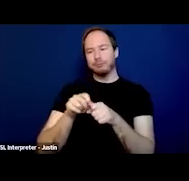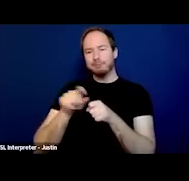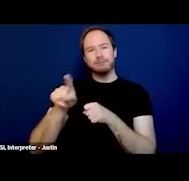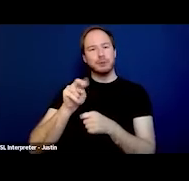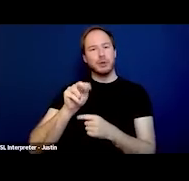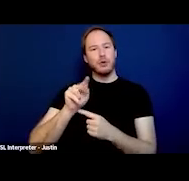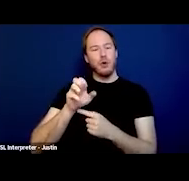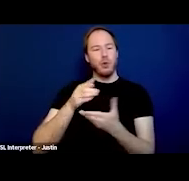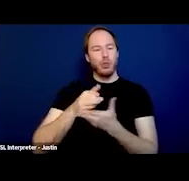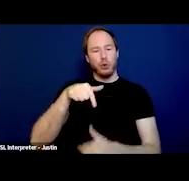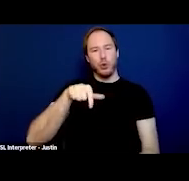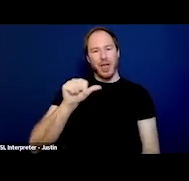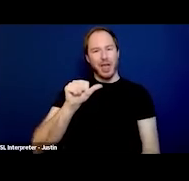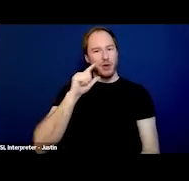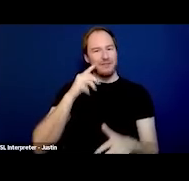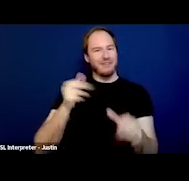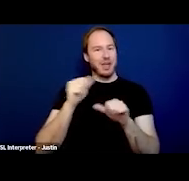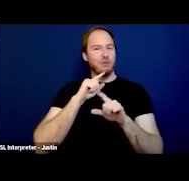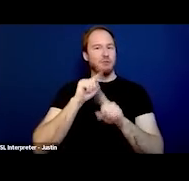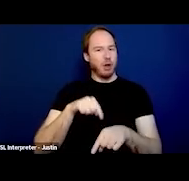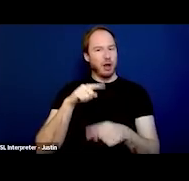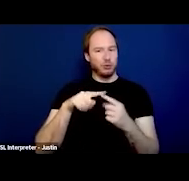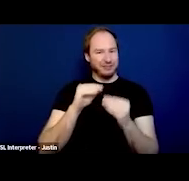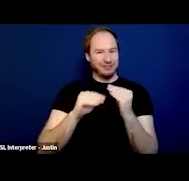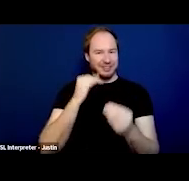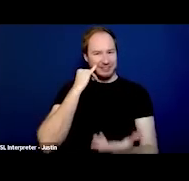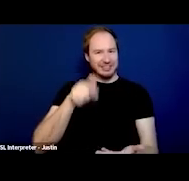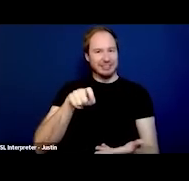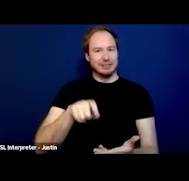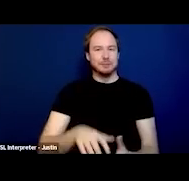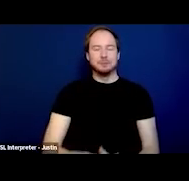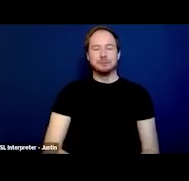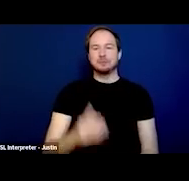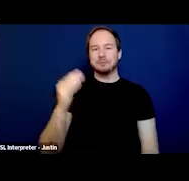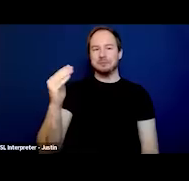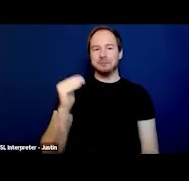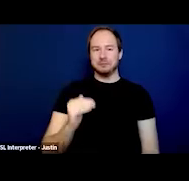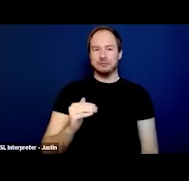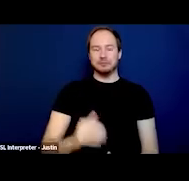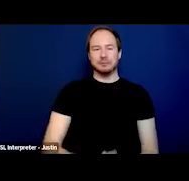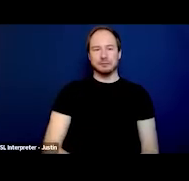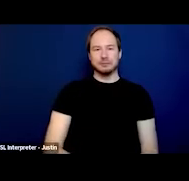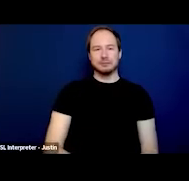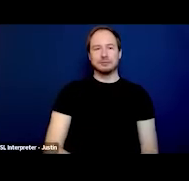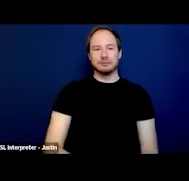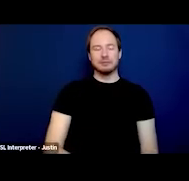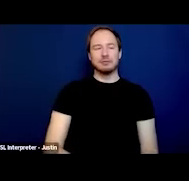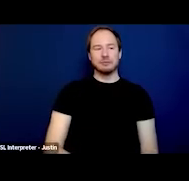That'll be probably the faster way to get in touch with us. Next slide. A couple final housekeeping notes.